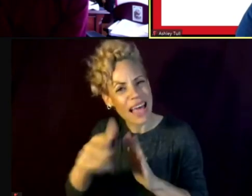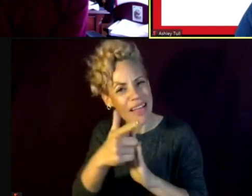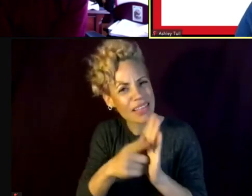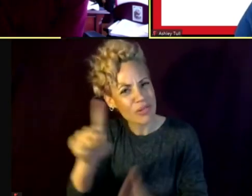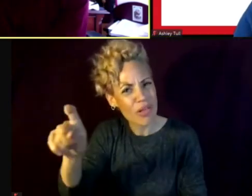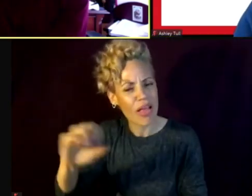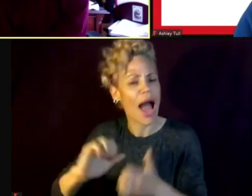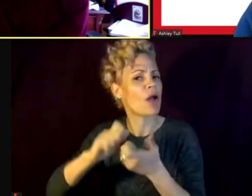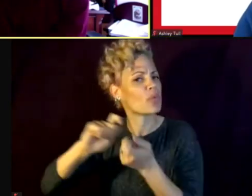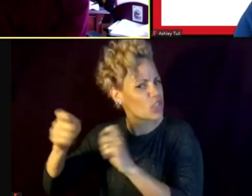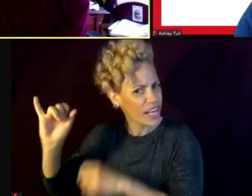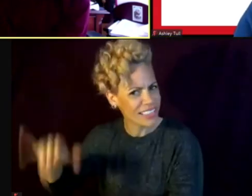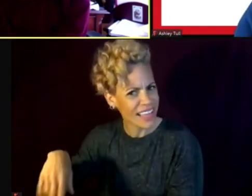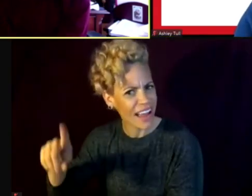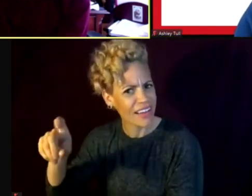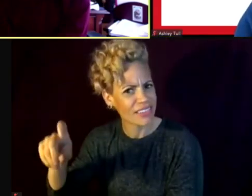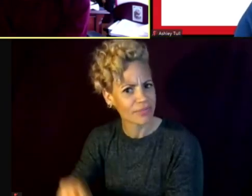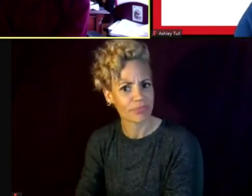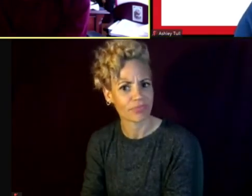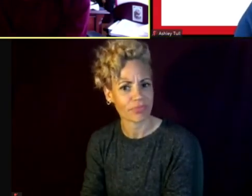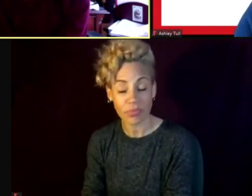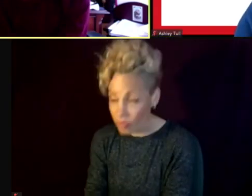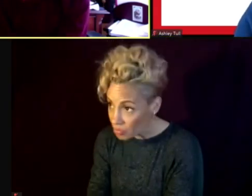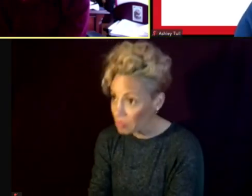That's a great question. I've never had that question before.